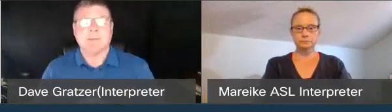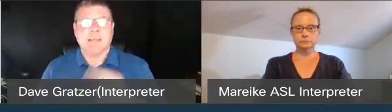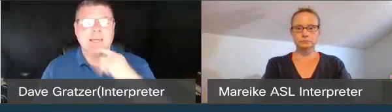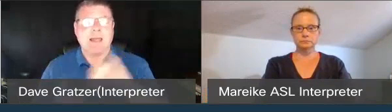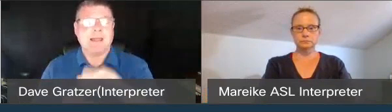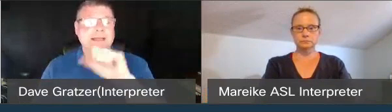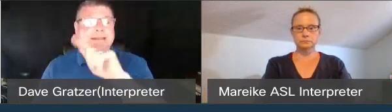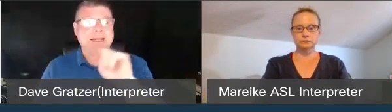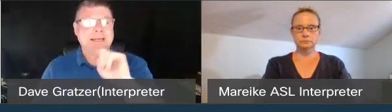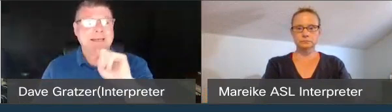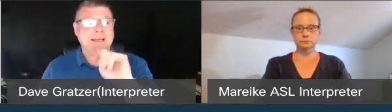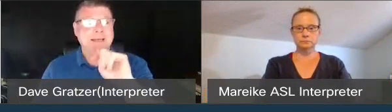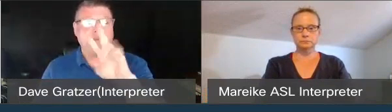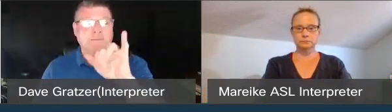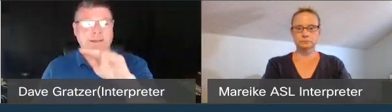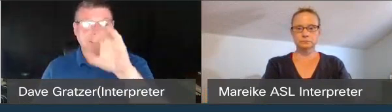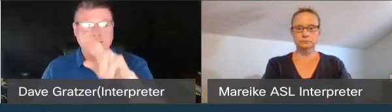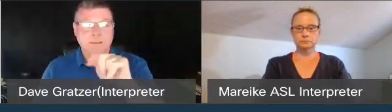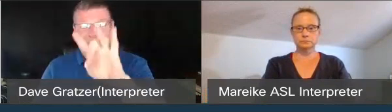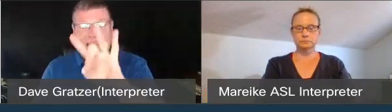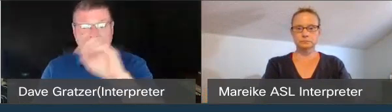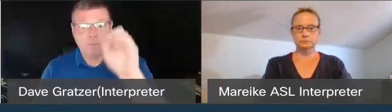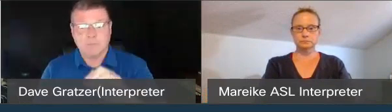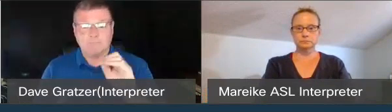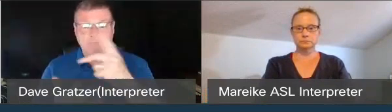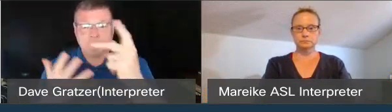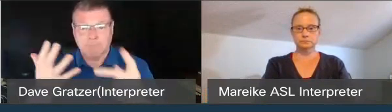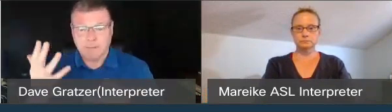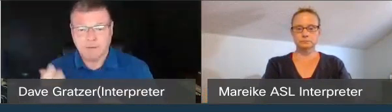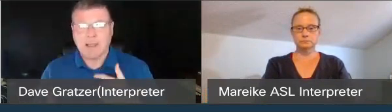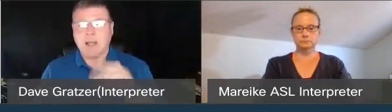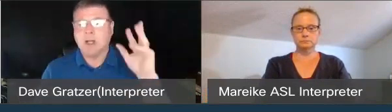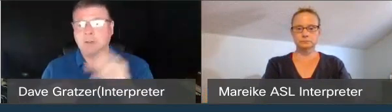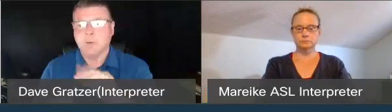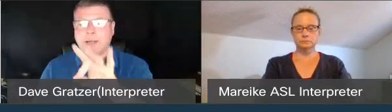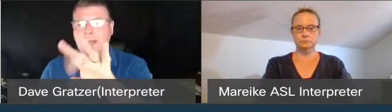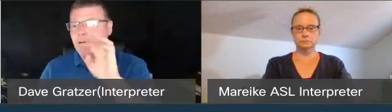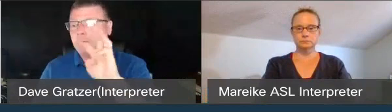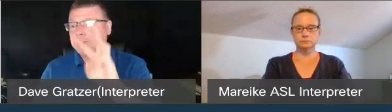uh, these 93, or 8% of our population, uh, had a total of 863 hospital visits,